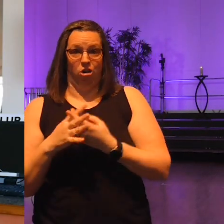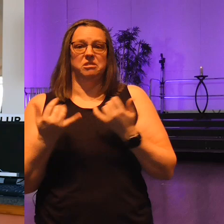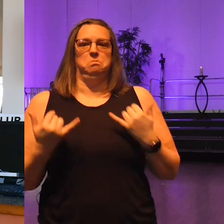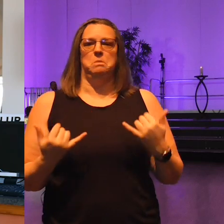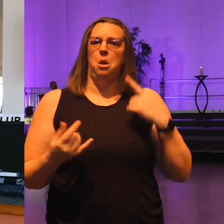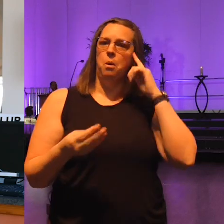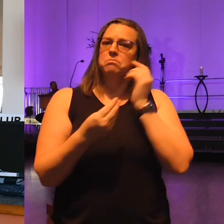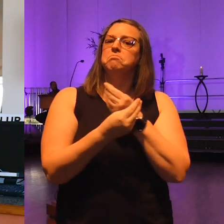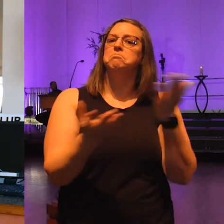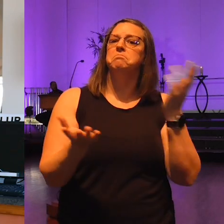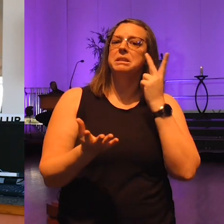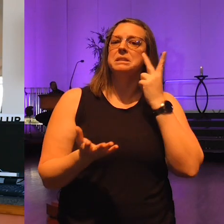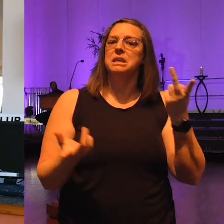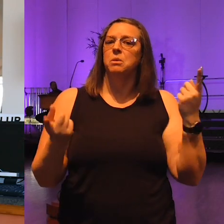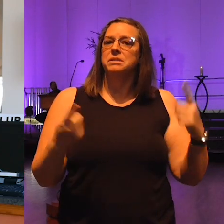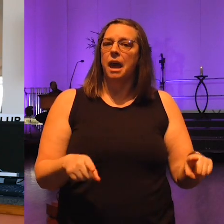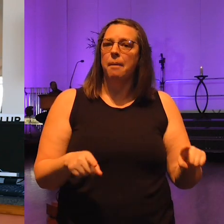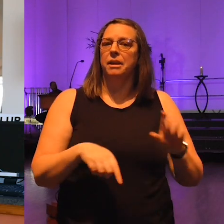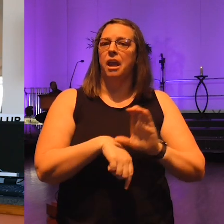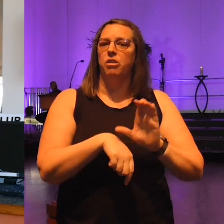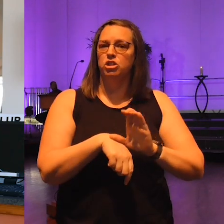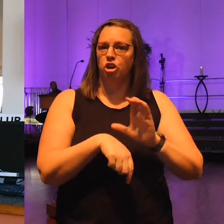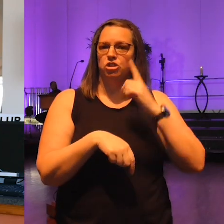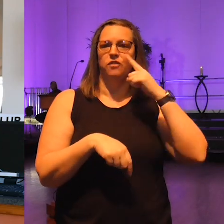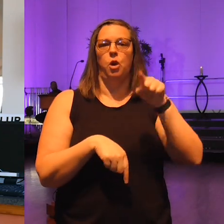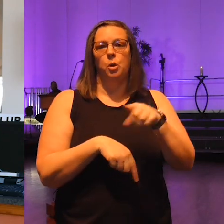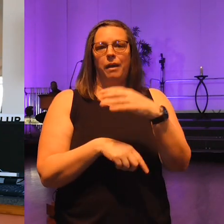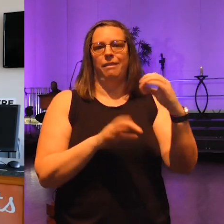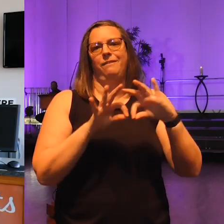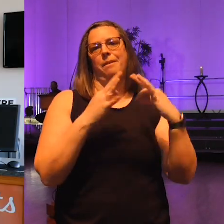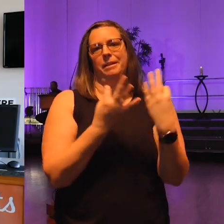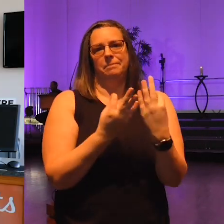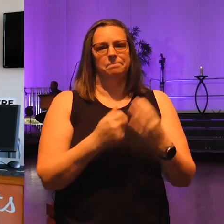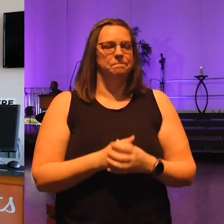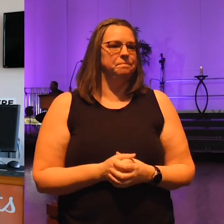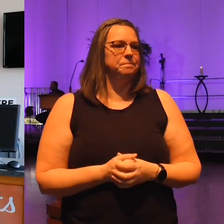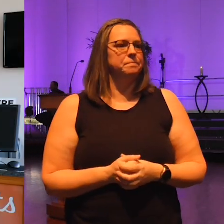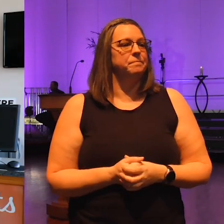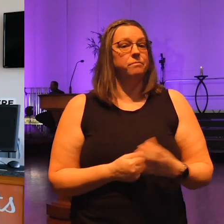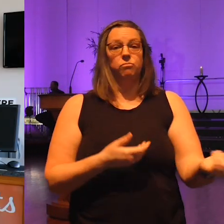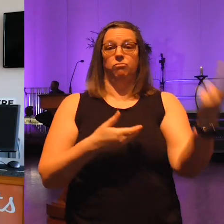a few things coming up at Mile High church for you and your family join us for our Aging Wisely